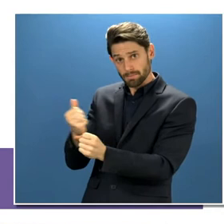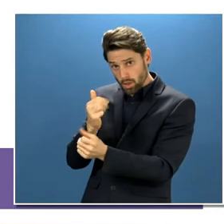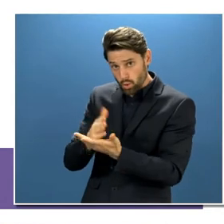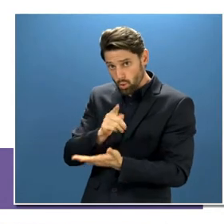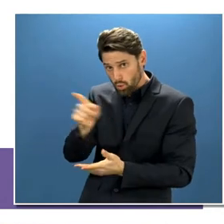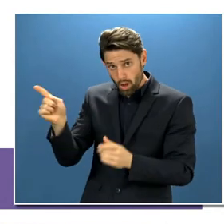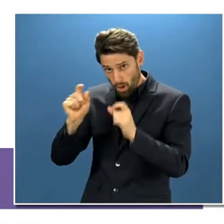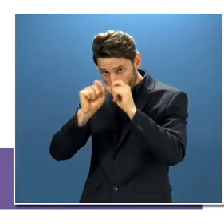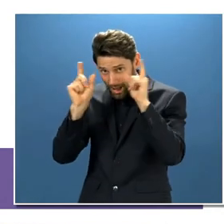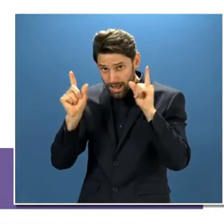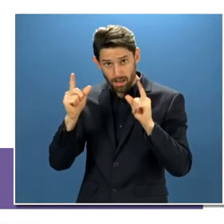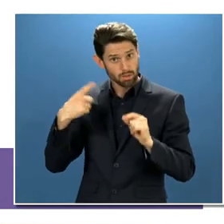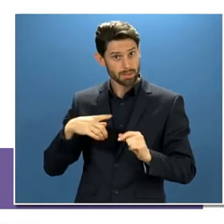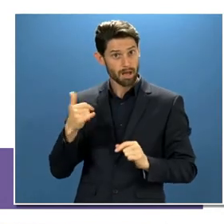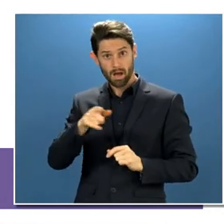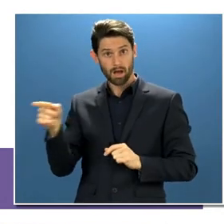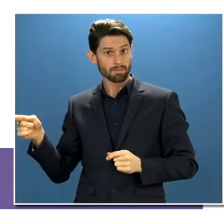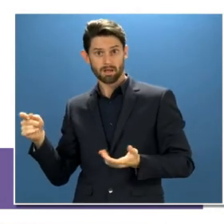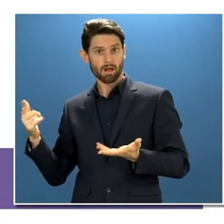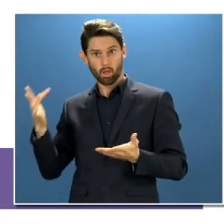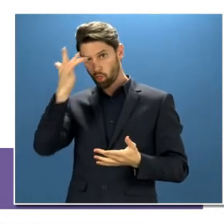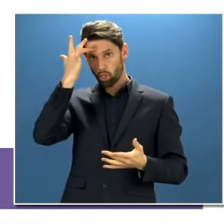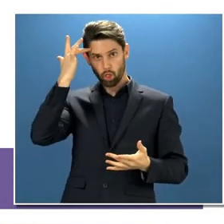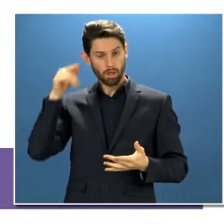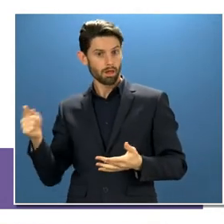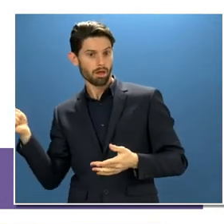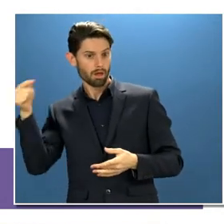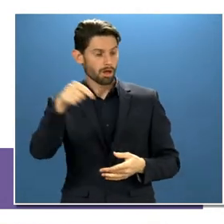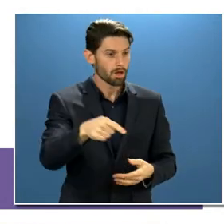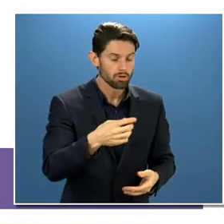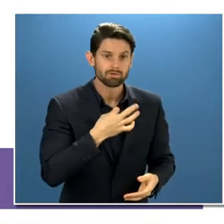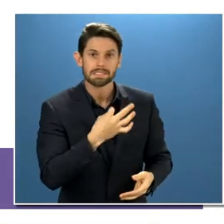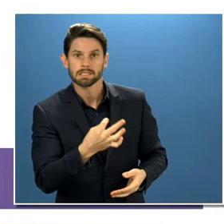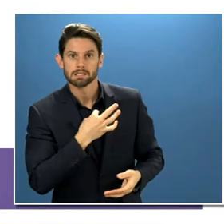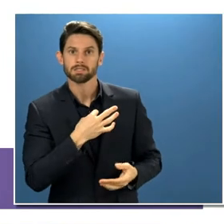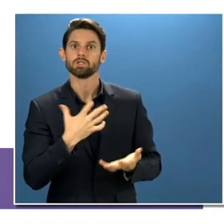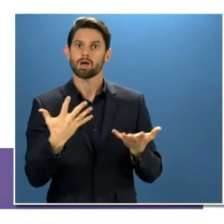support workers come in and they might not know, okay, this is what we do, so we made a plan.